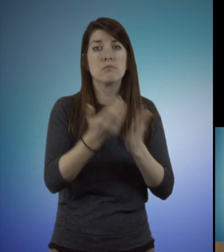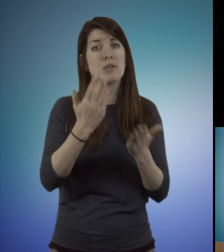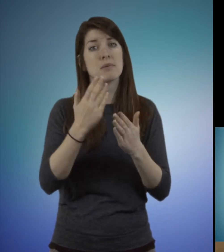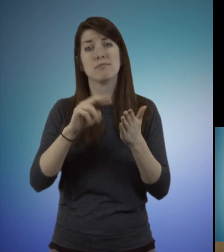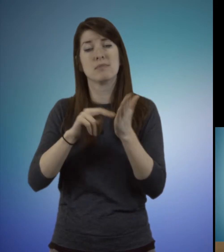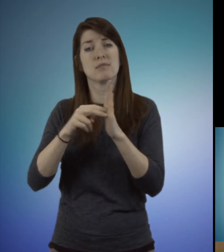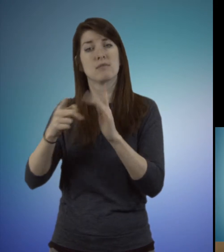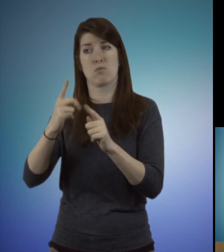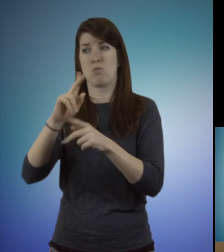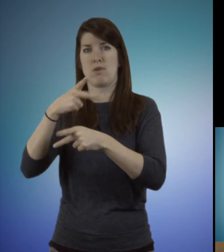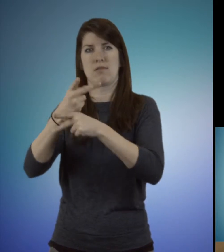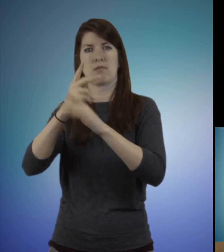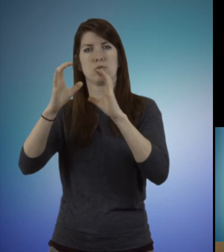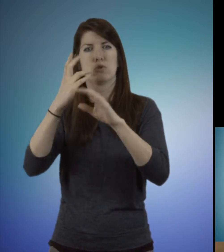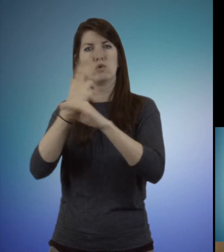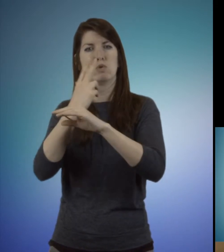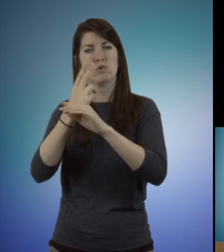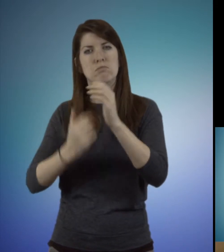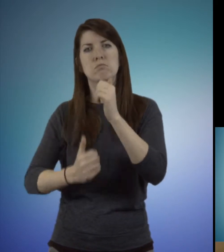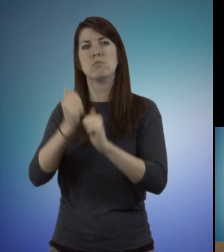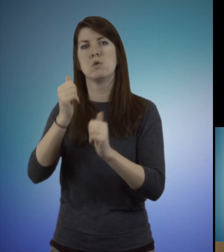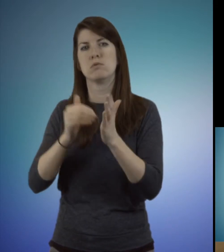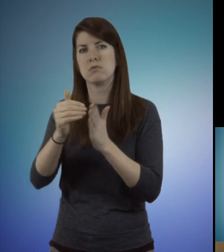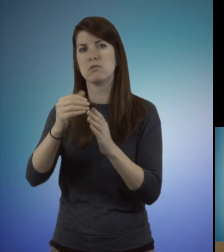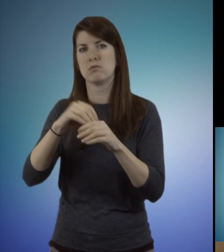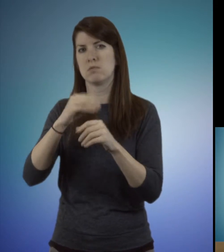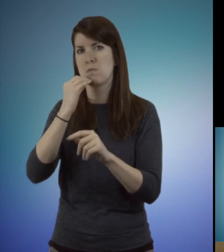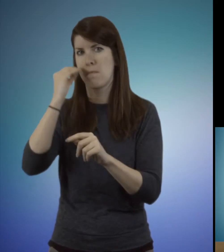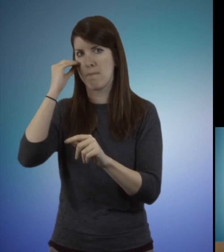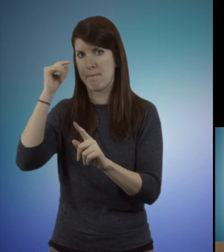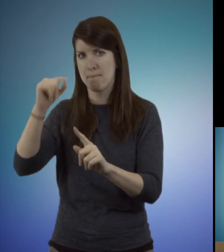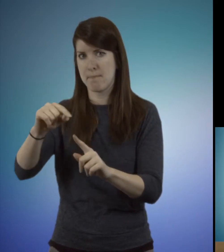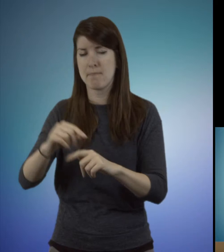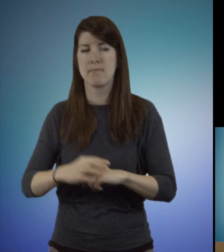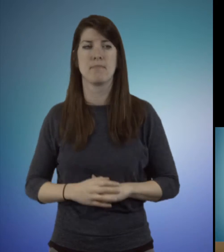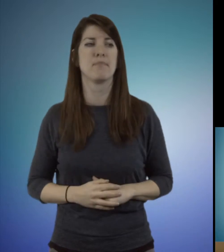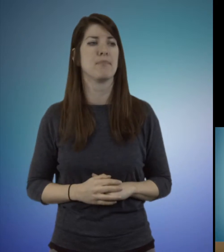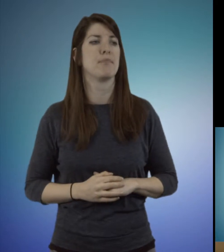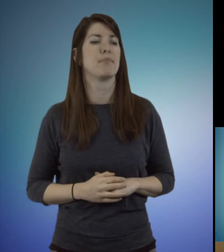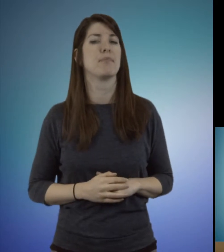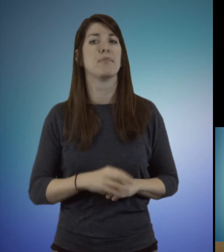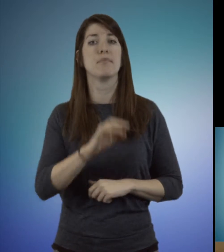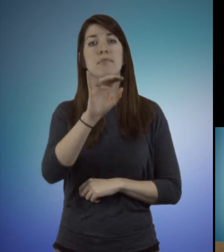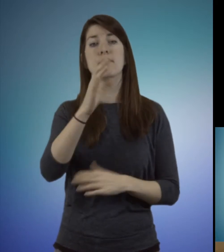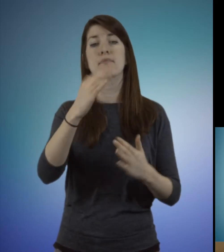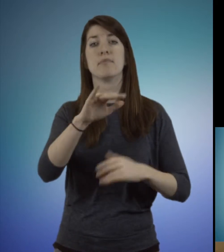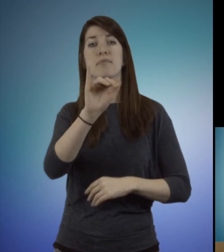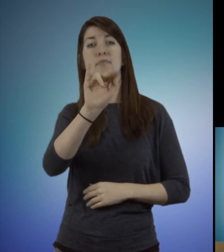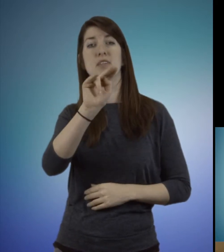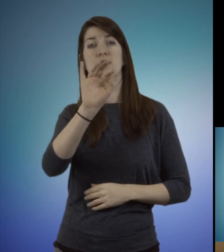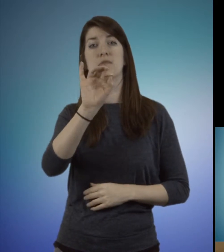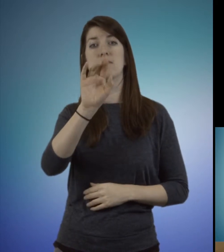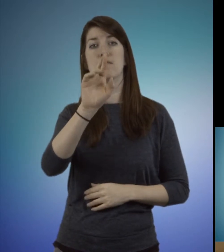it could refer to what communication mode is used primarily in the home. Informal assessment.